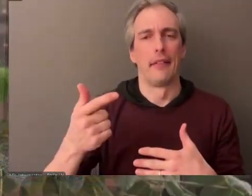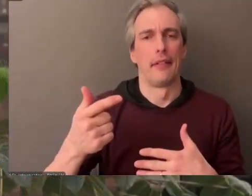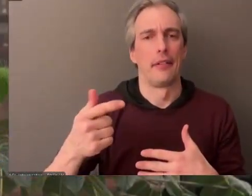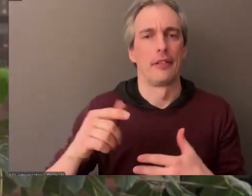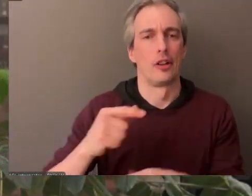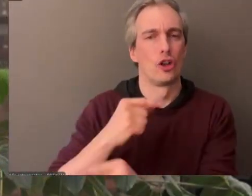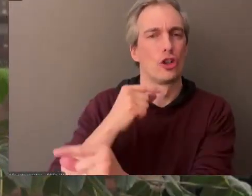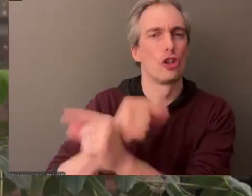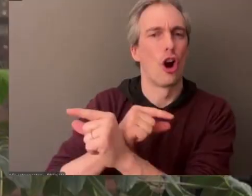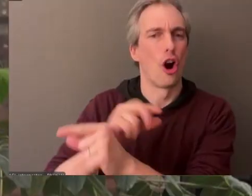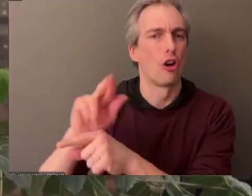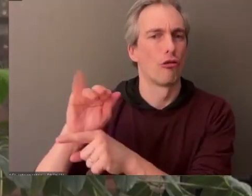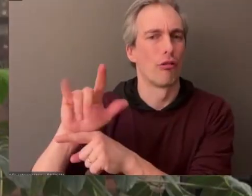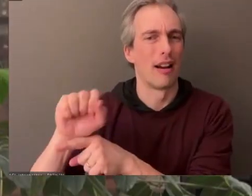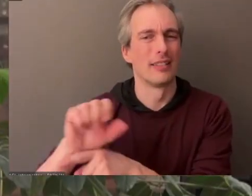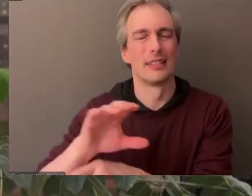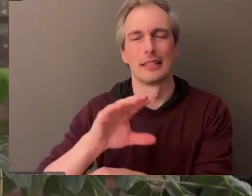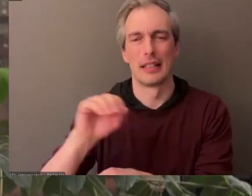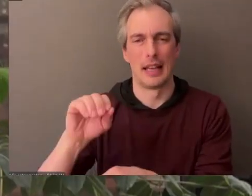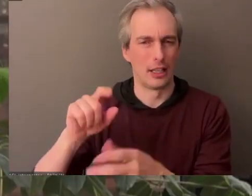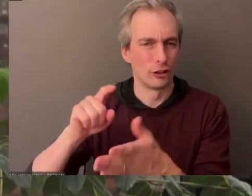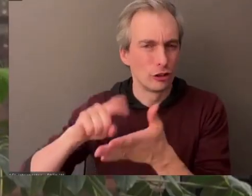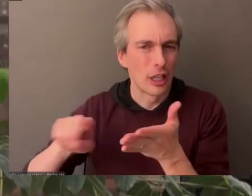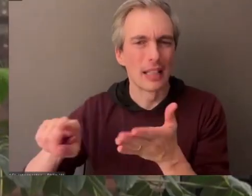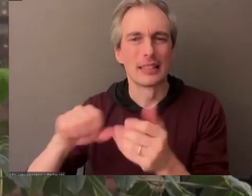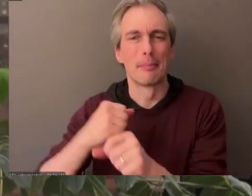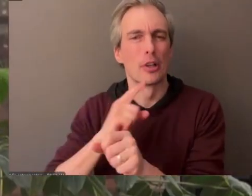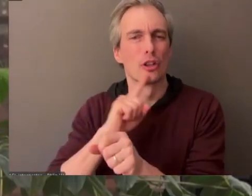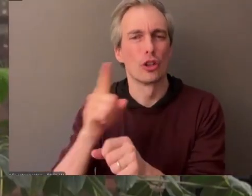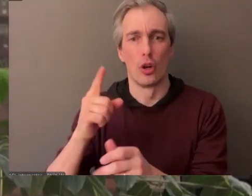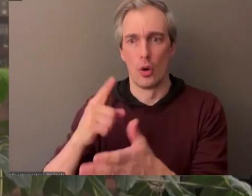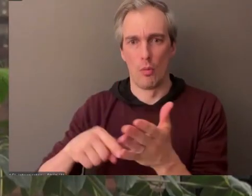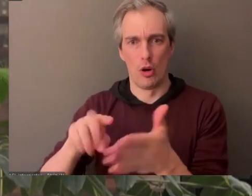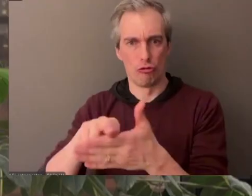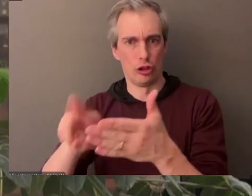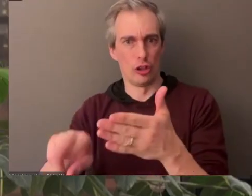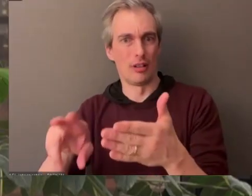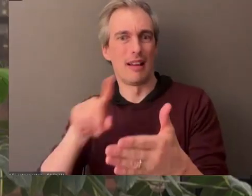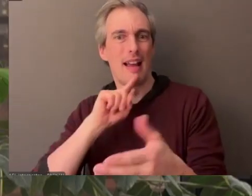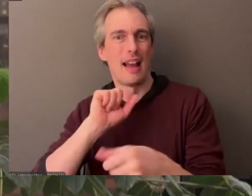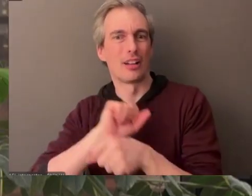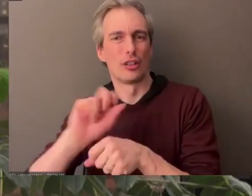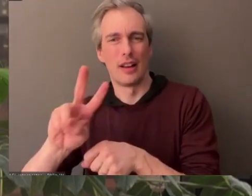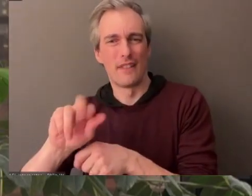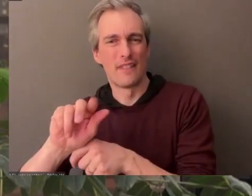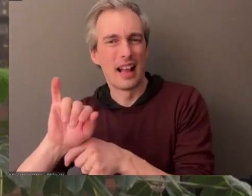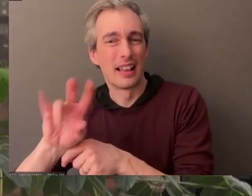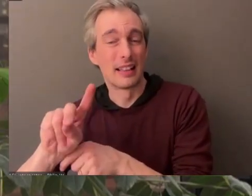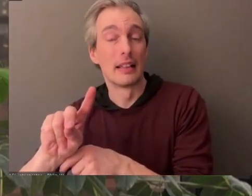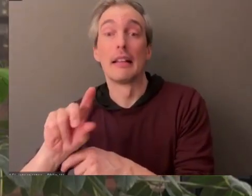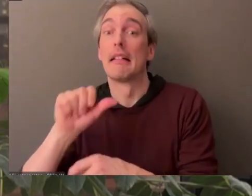But... It's... It's not unviable. But you just have to have... Yeah.